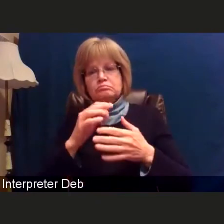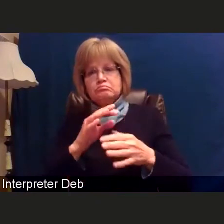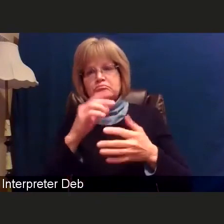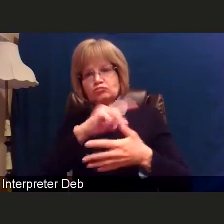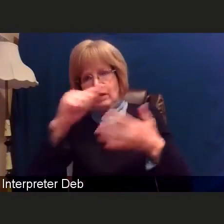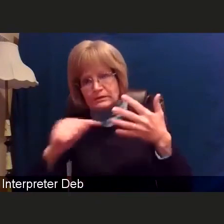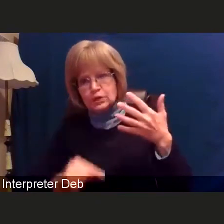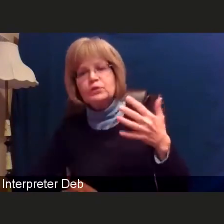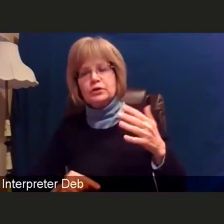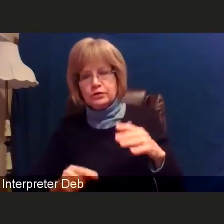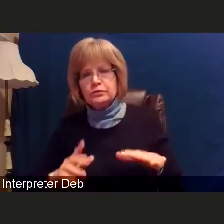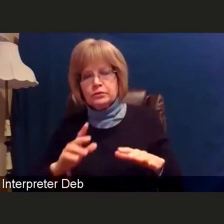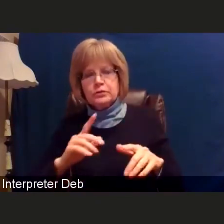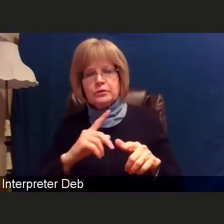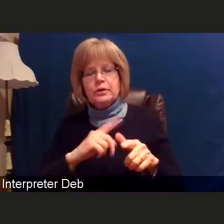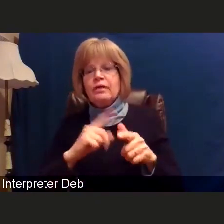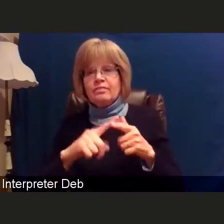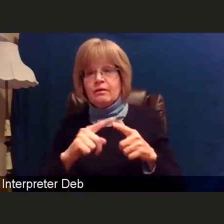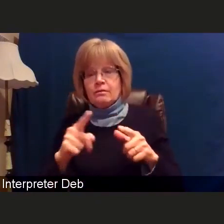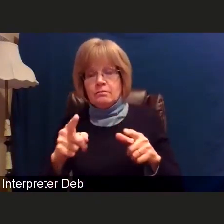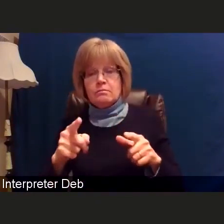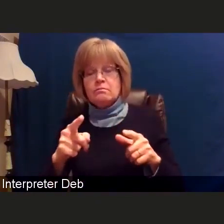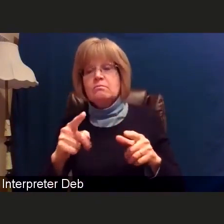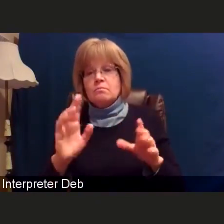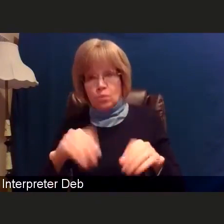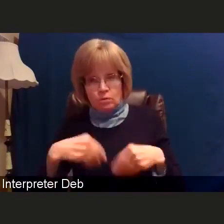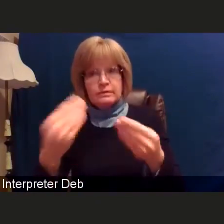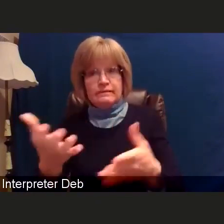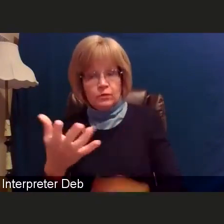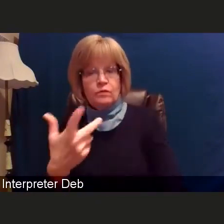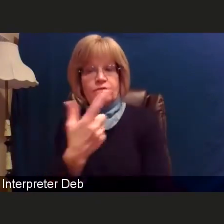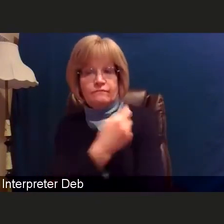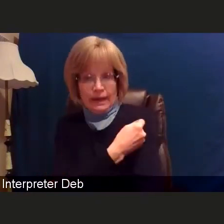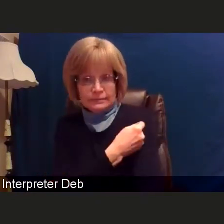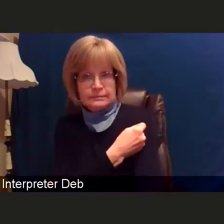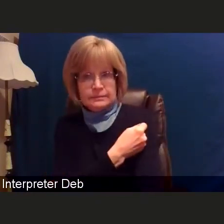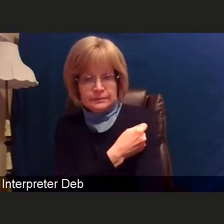and be offered vaccine, as we have vaccine available.